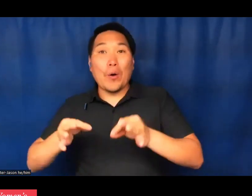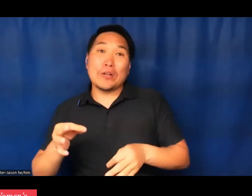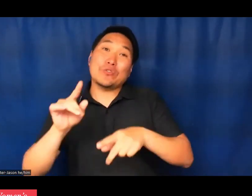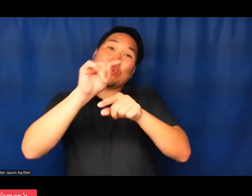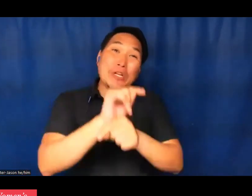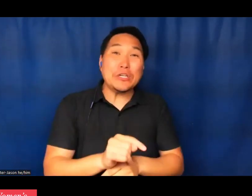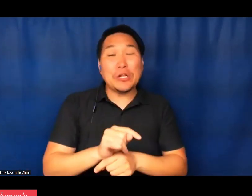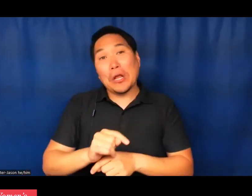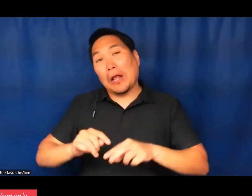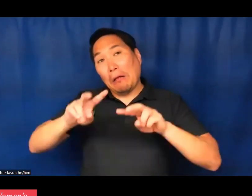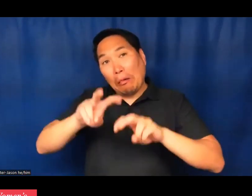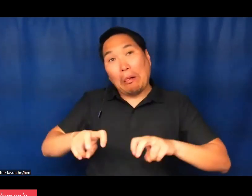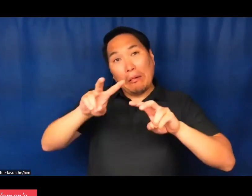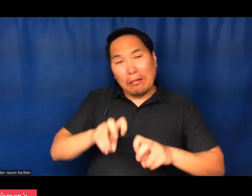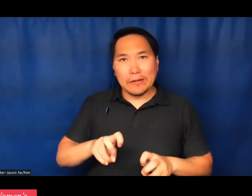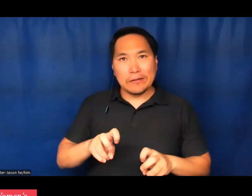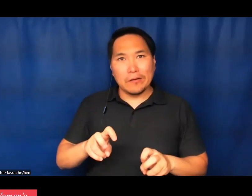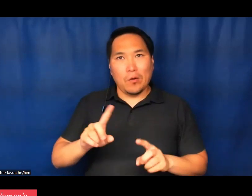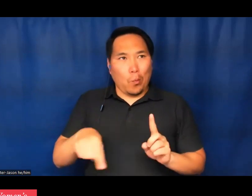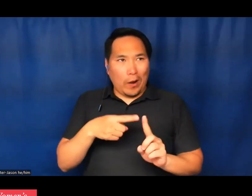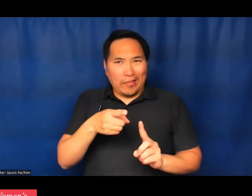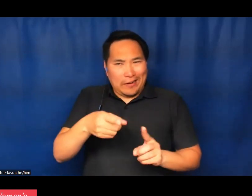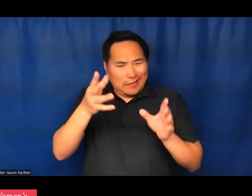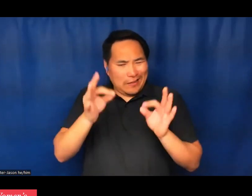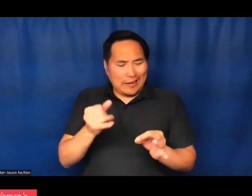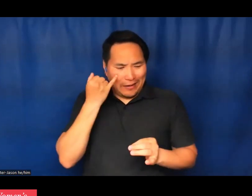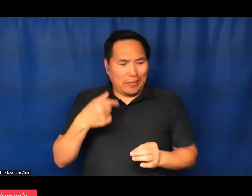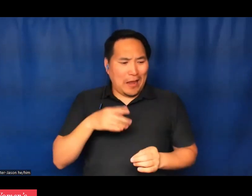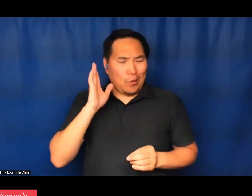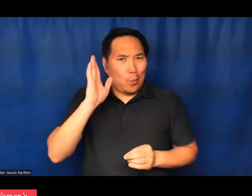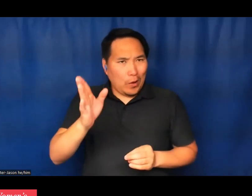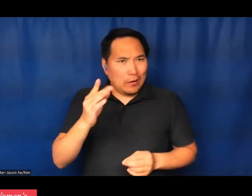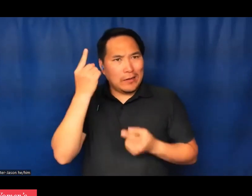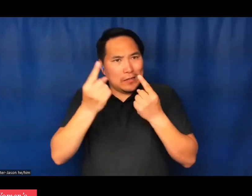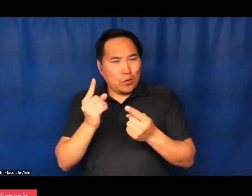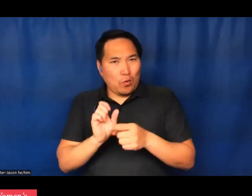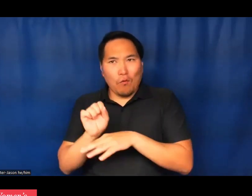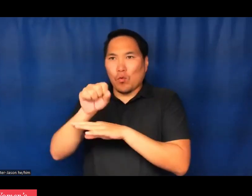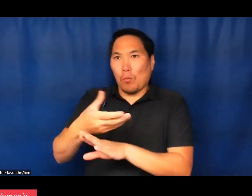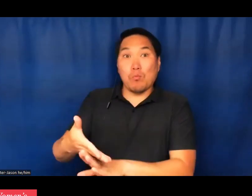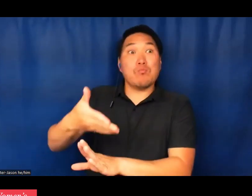looked at in deciding and it will overrule precedent.